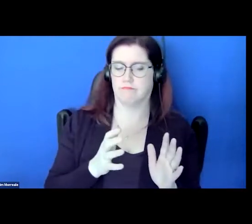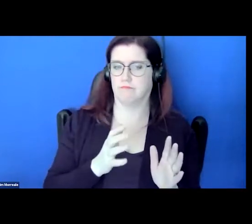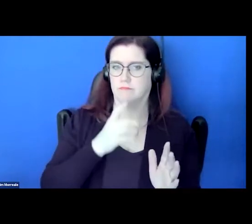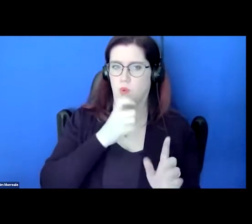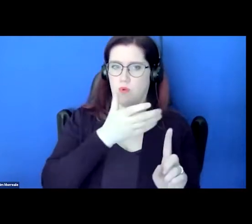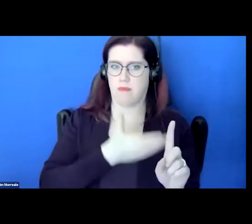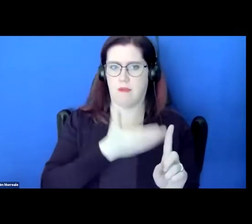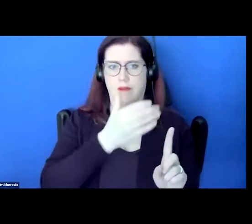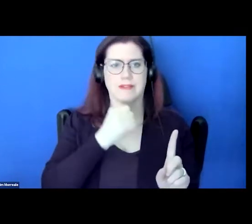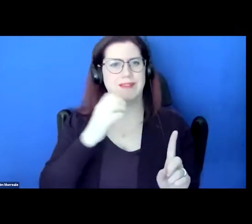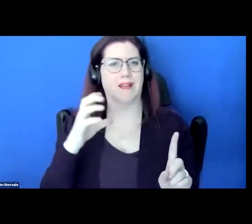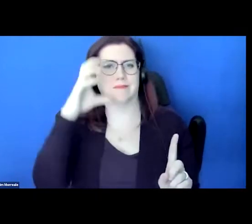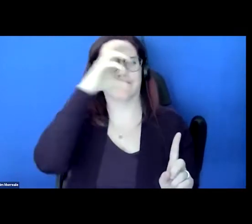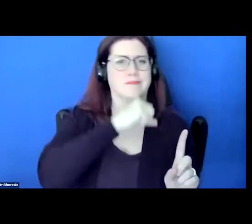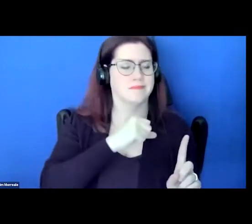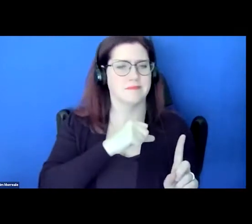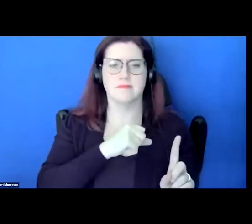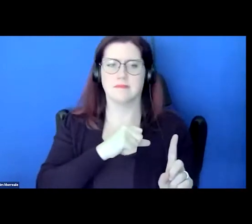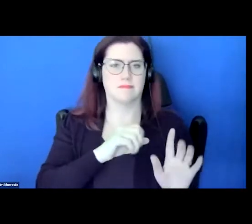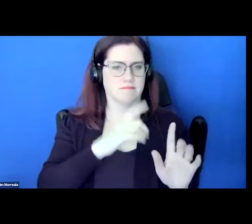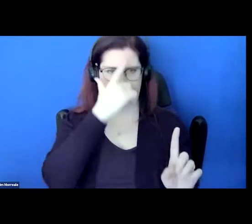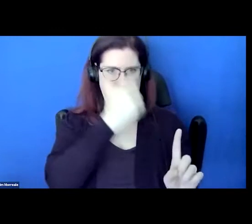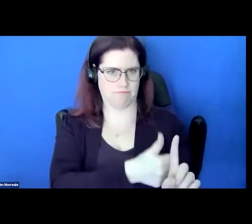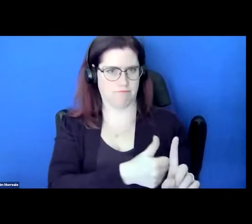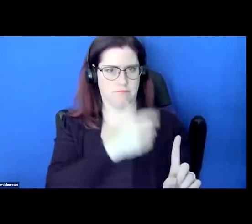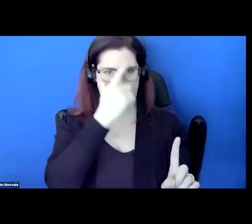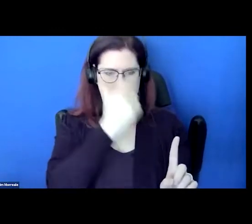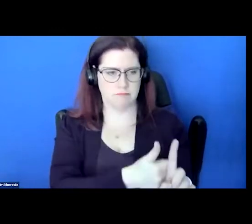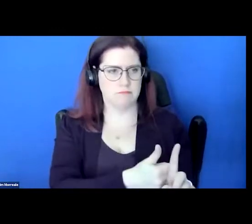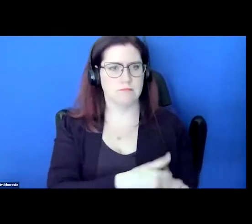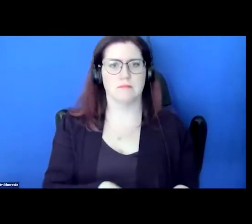always use present tense and utilize contemporary examples